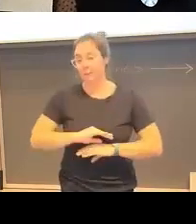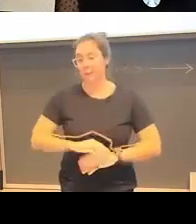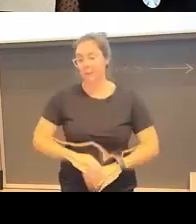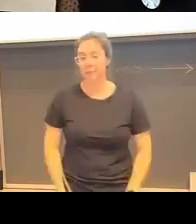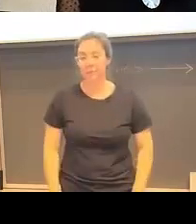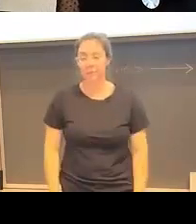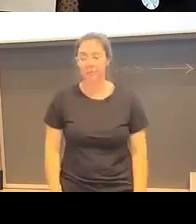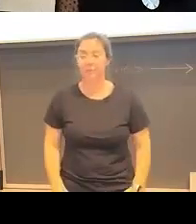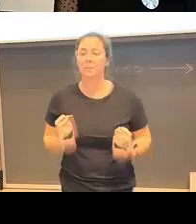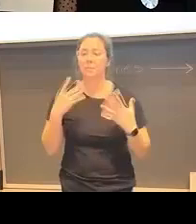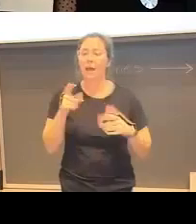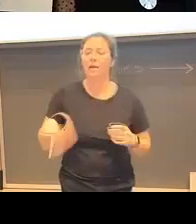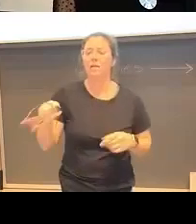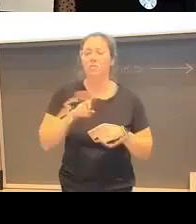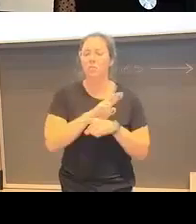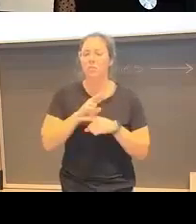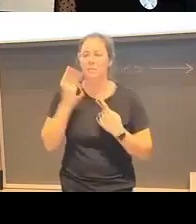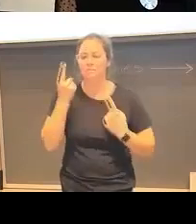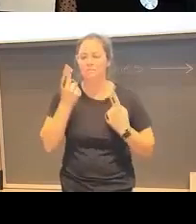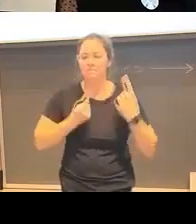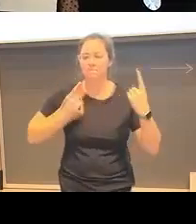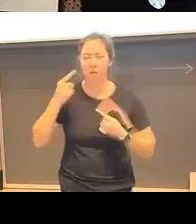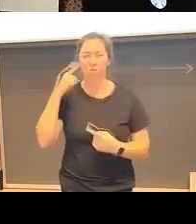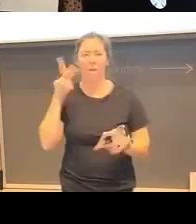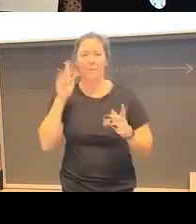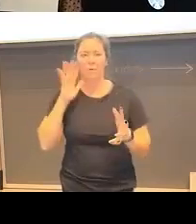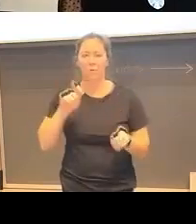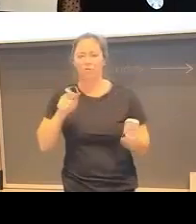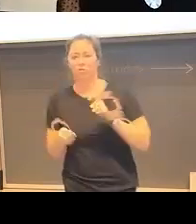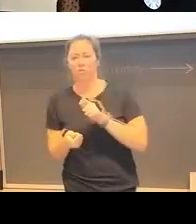wondered and remarked early on that they thought people might change their behavior in response